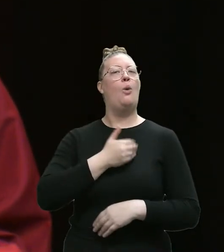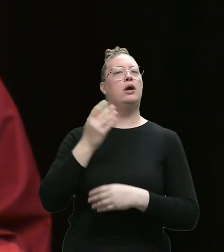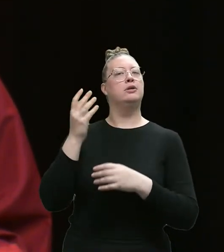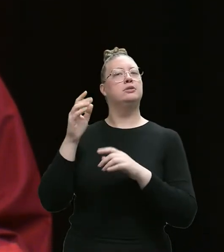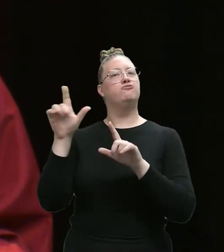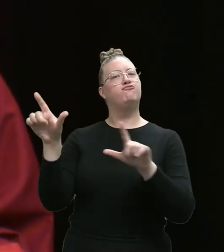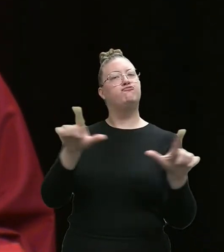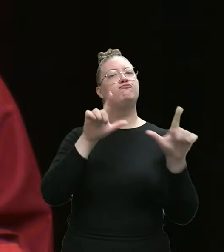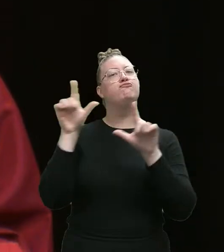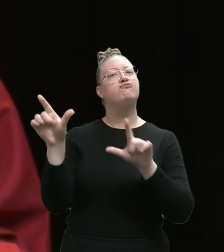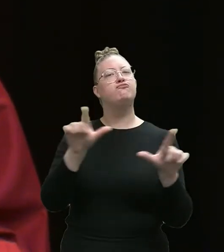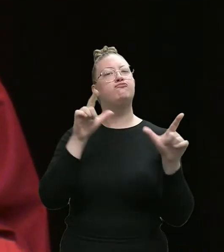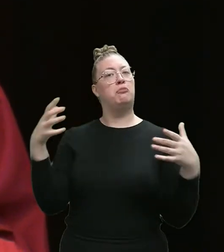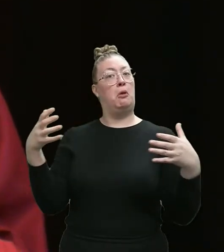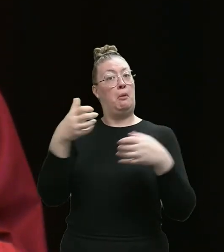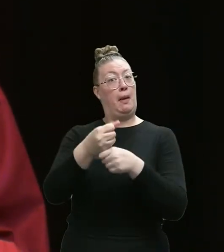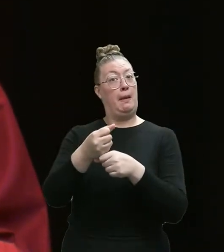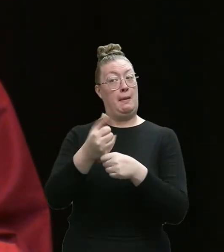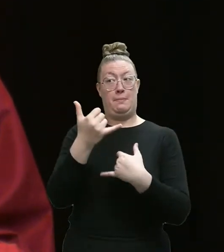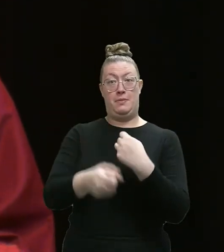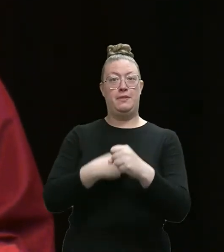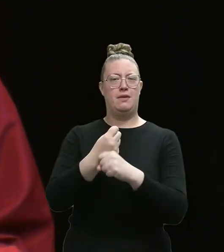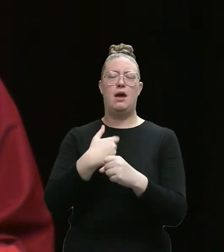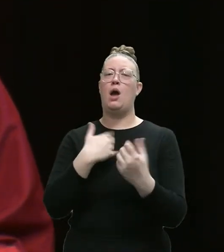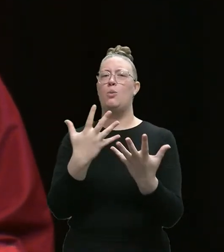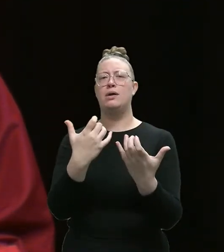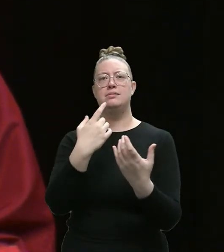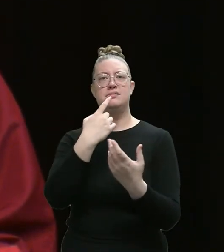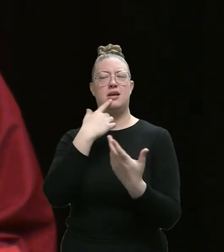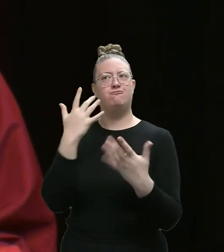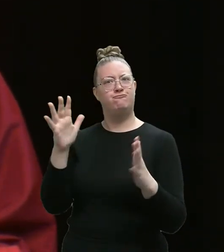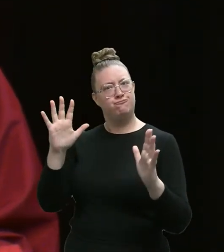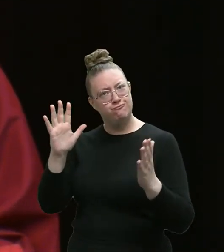please raise your hand.